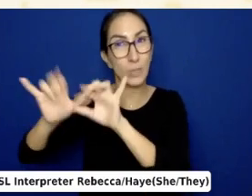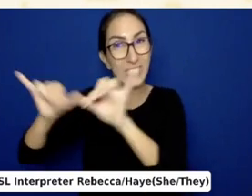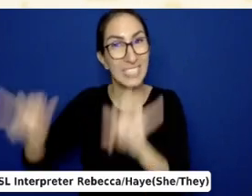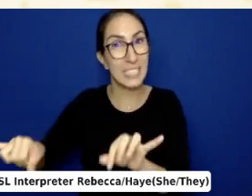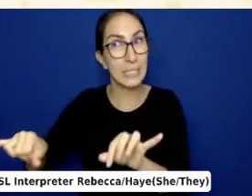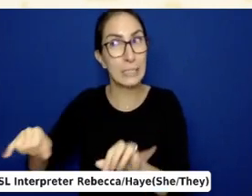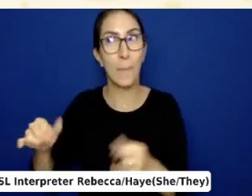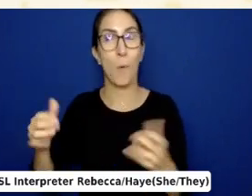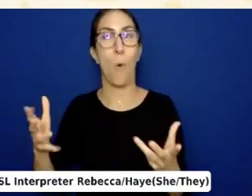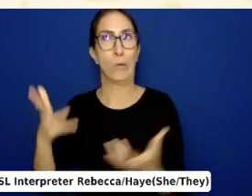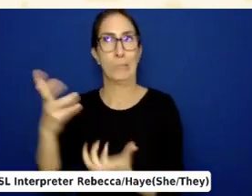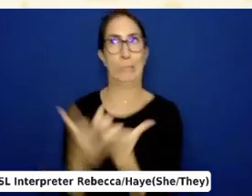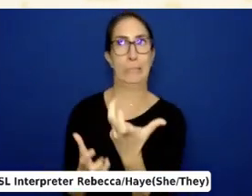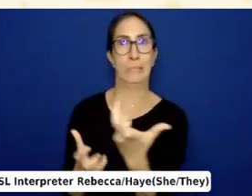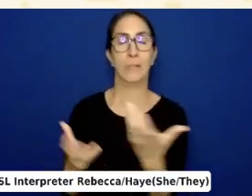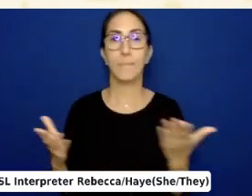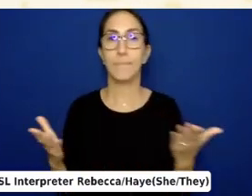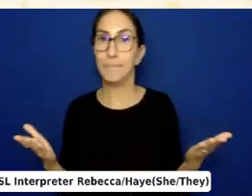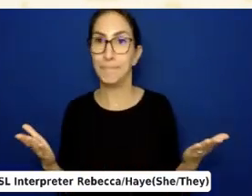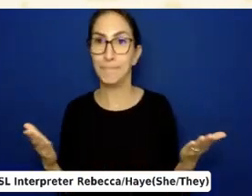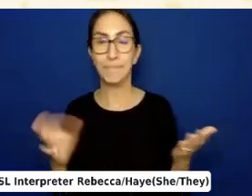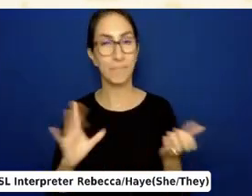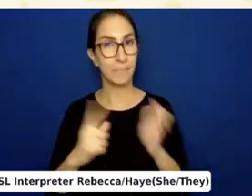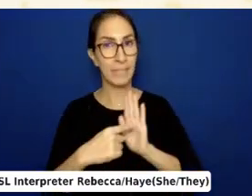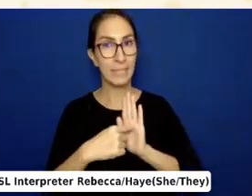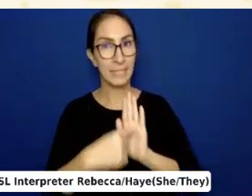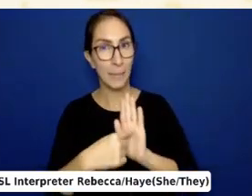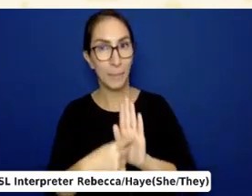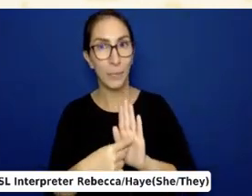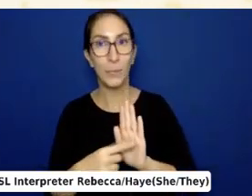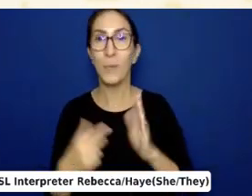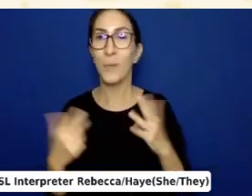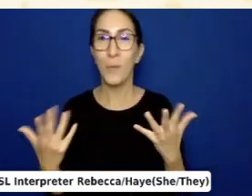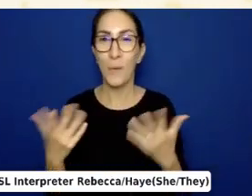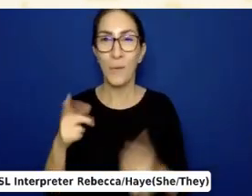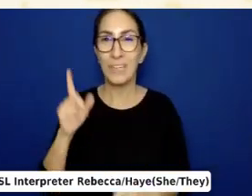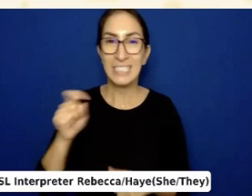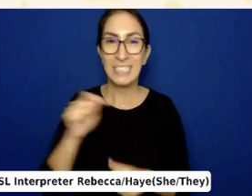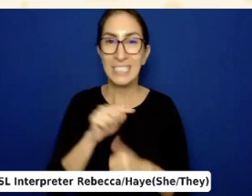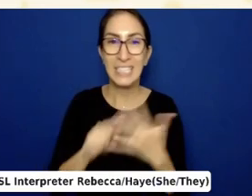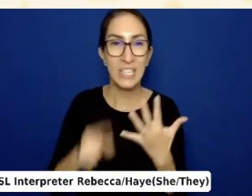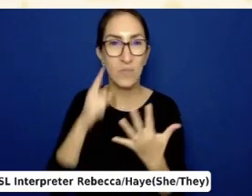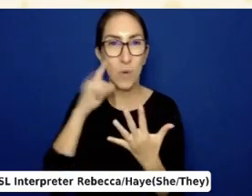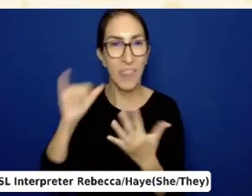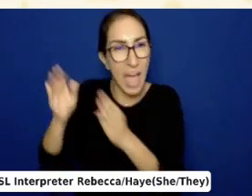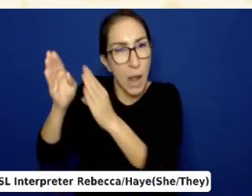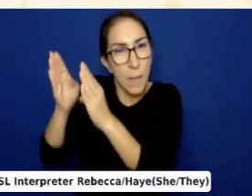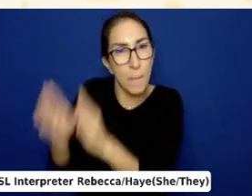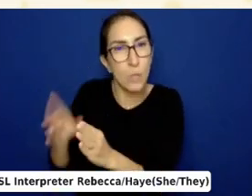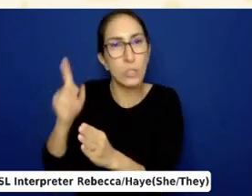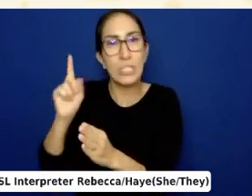And for example, what will be the needs for this person? So they need to work using, like, a light